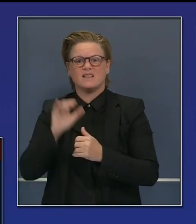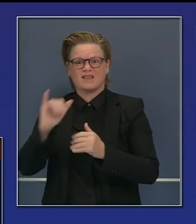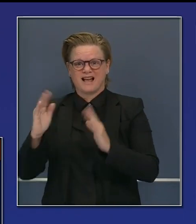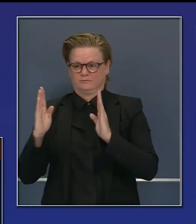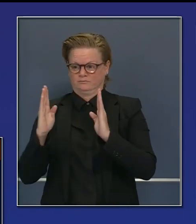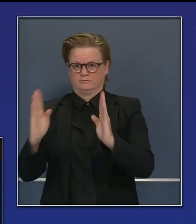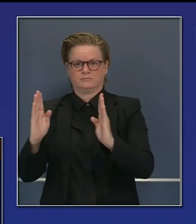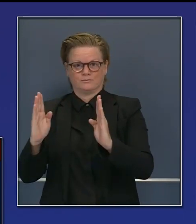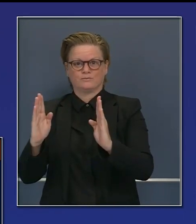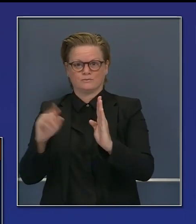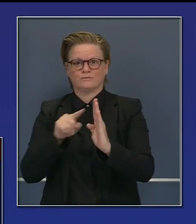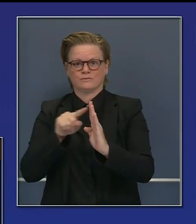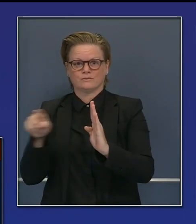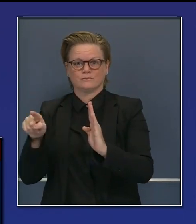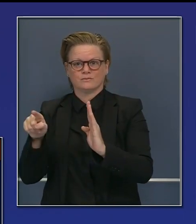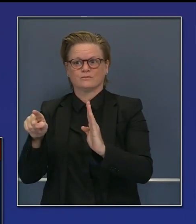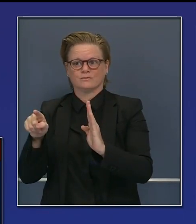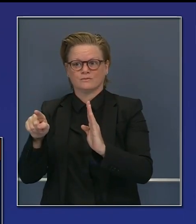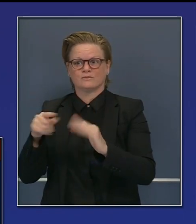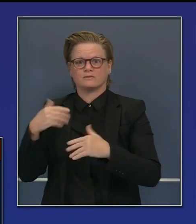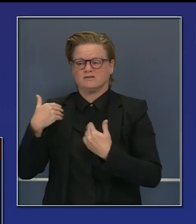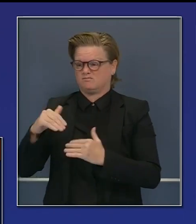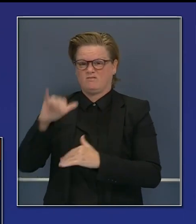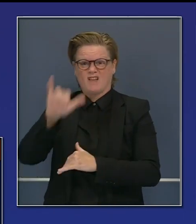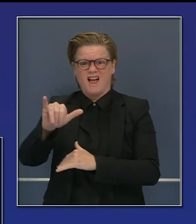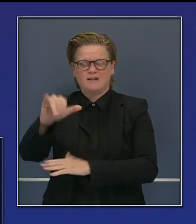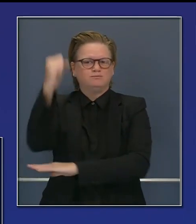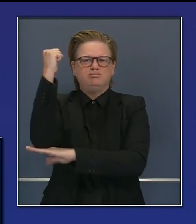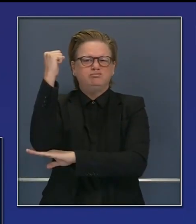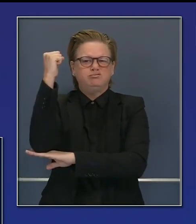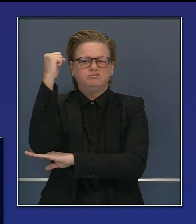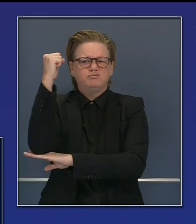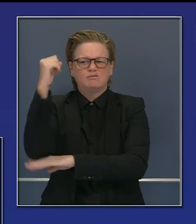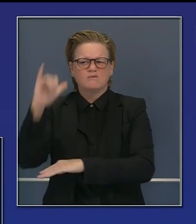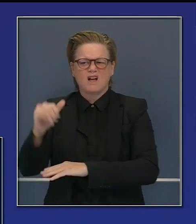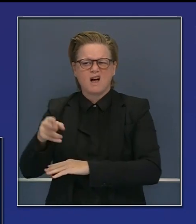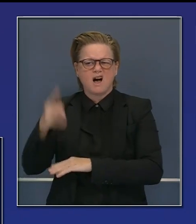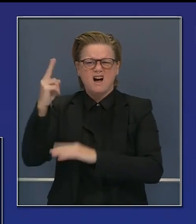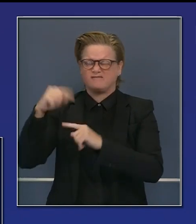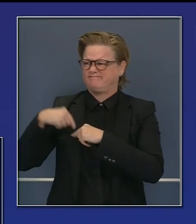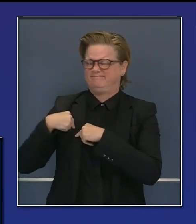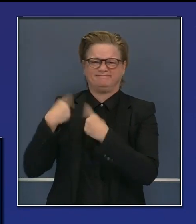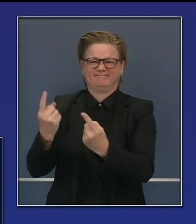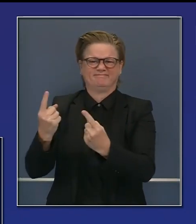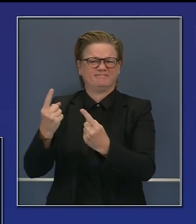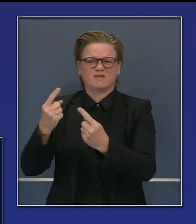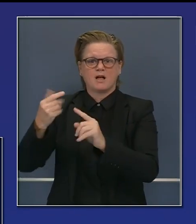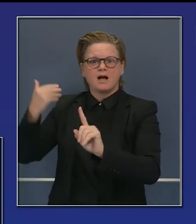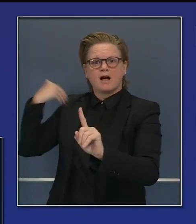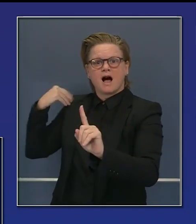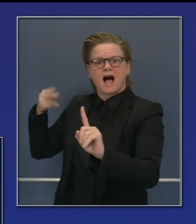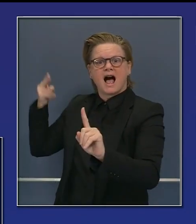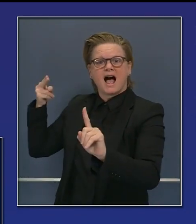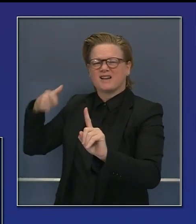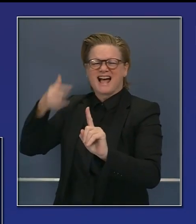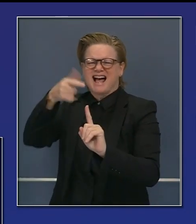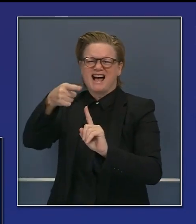NOW, GOVERNOR NEWSOM HAS BEGUN GIVING HIS REMARKS ON THE CORONAVIRUS RESPONSE HERE IN HE IS ANTICIPATED TO POSSIBLY AND OUTSTRIP YOUR RESTRICTIONS.